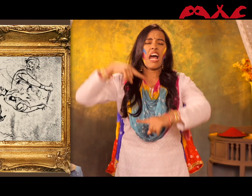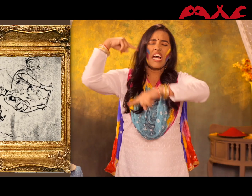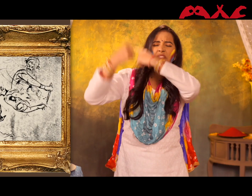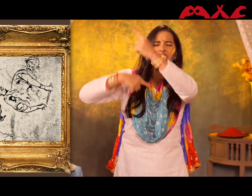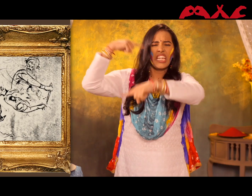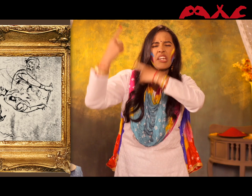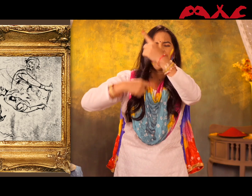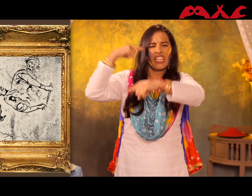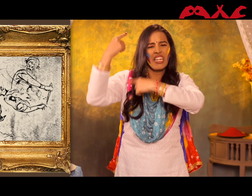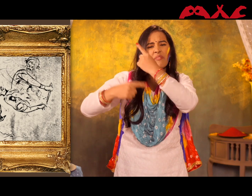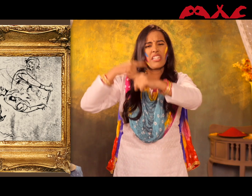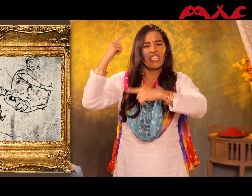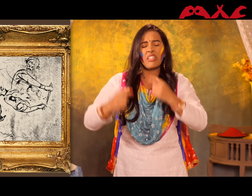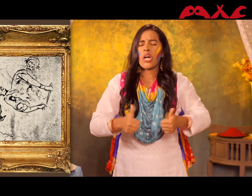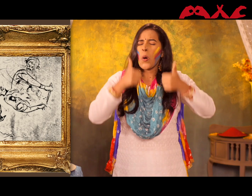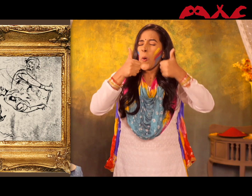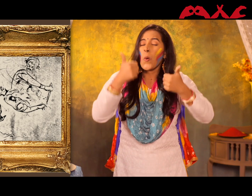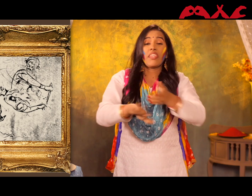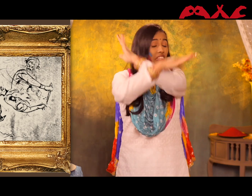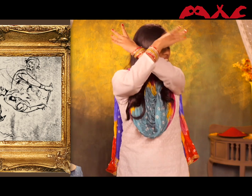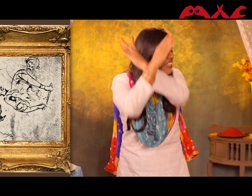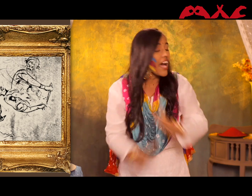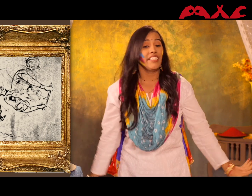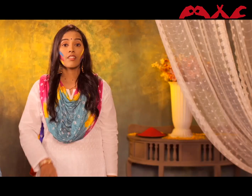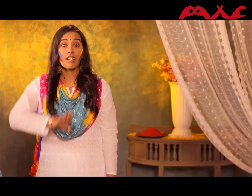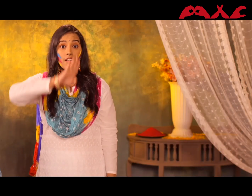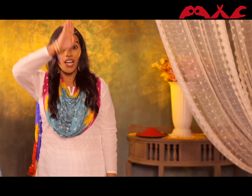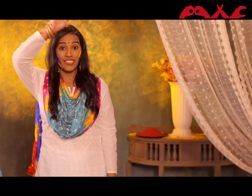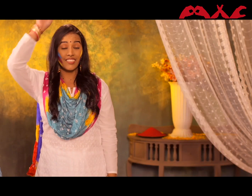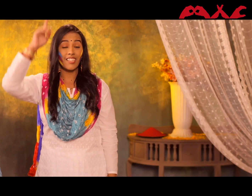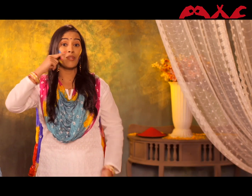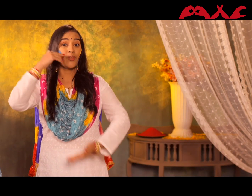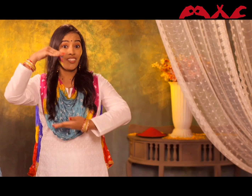The king's atrocities increased day by day.